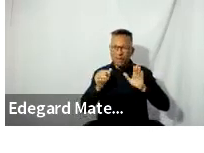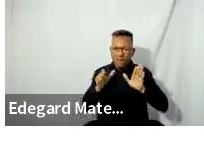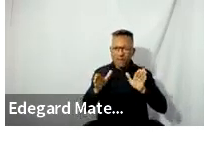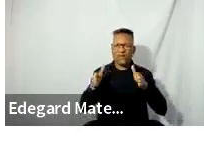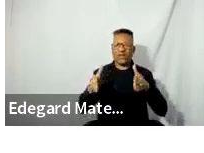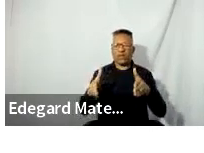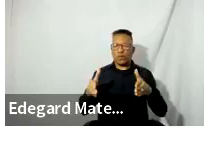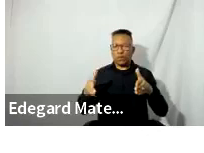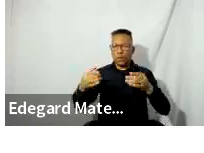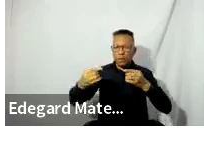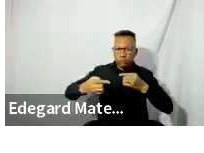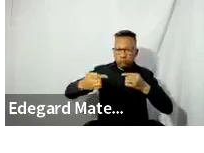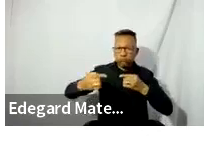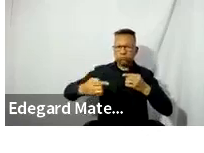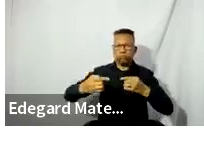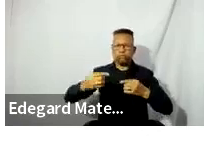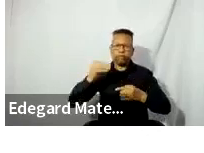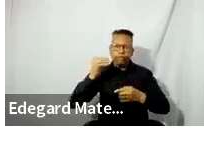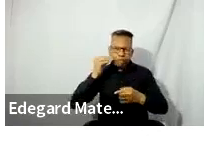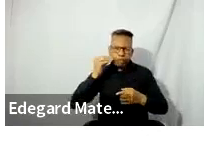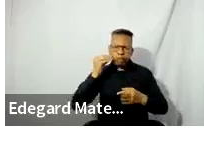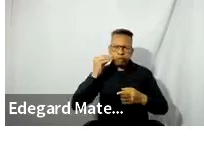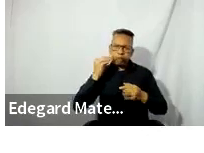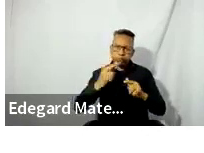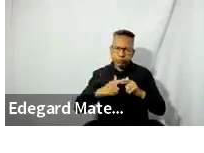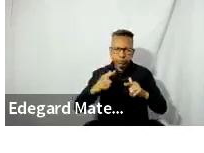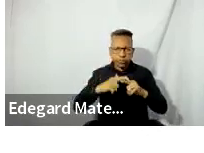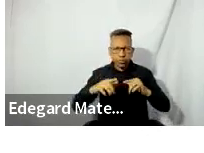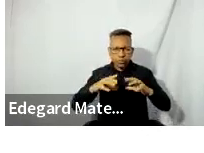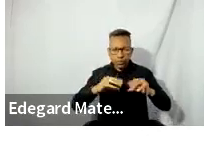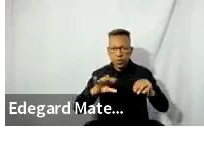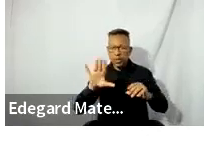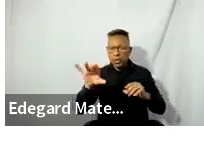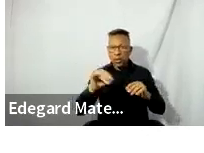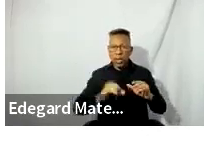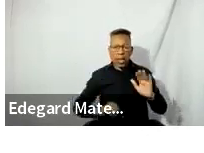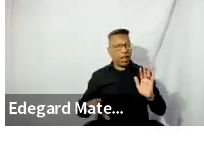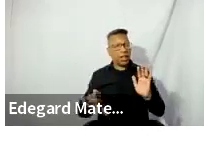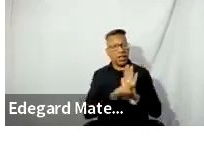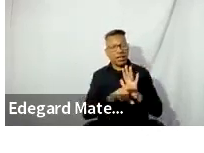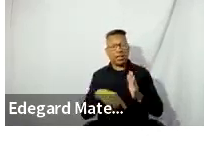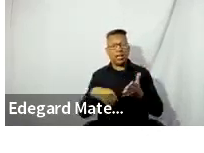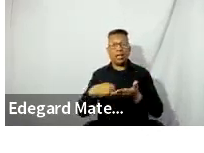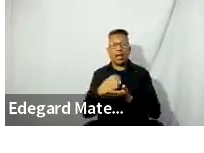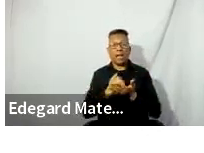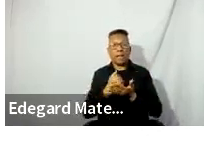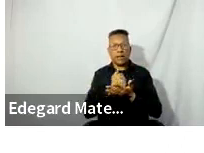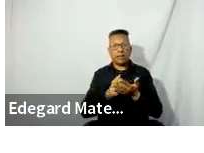now, clearly the law is based Phone certain basic basic presuppositions and and preparatory